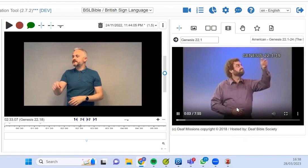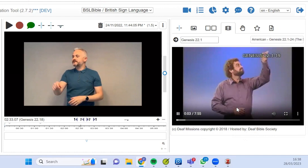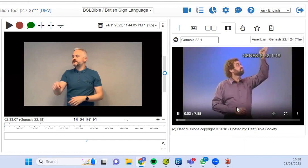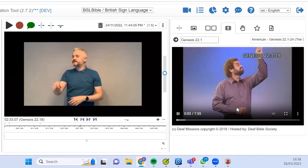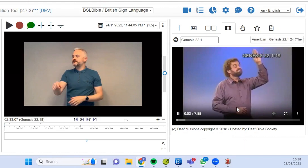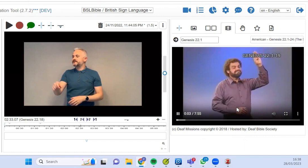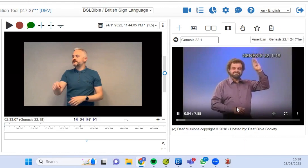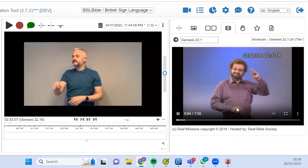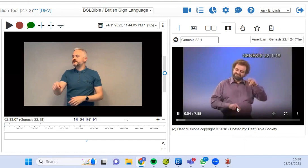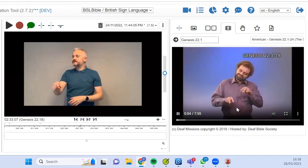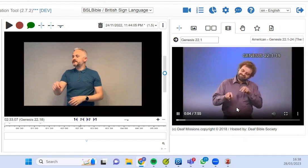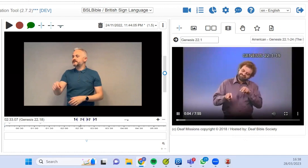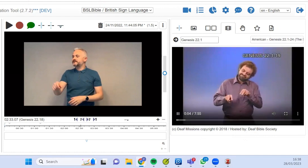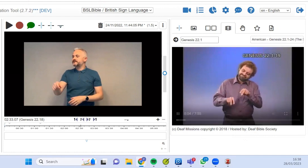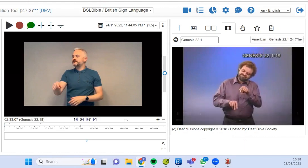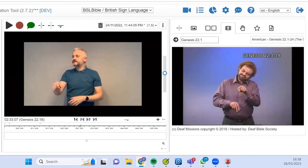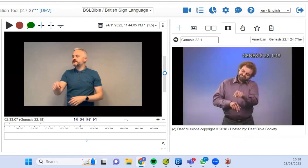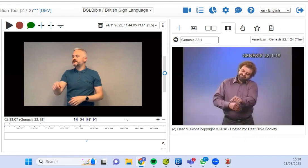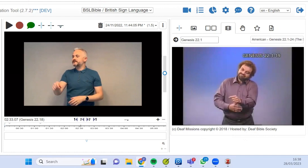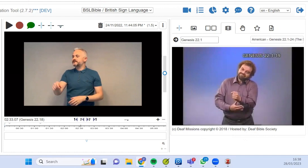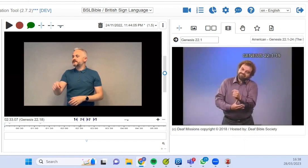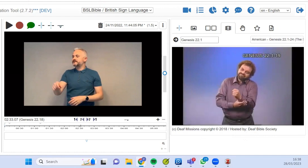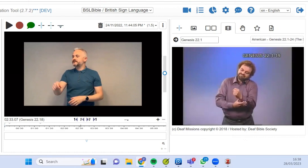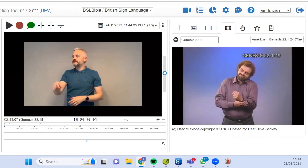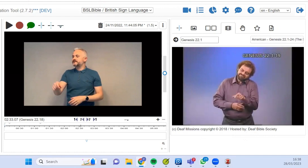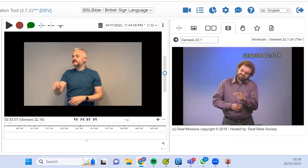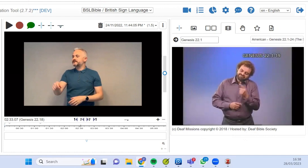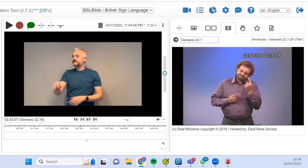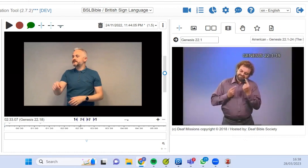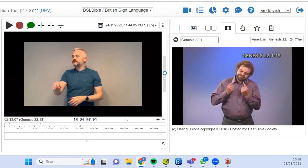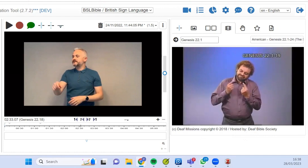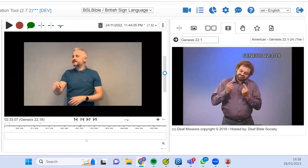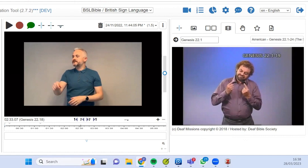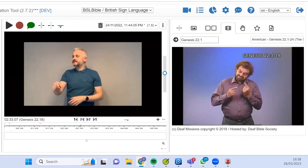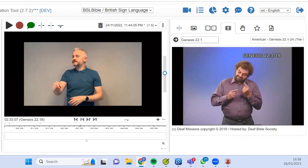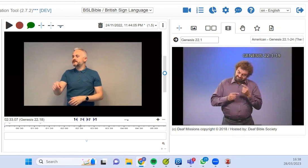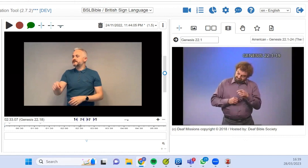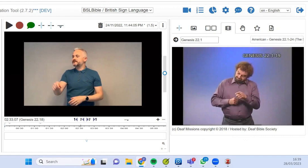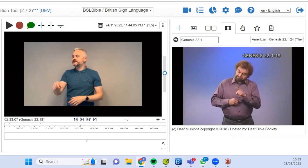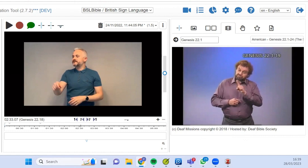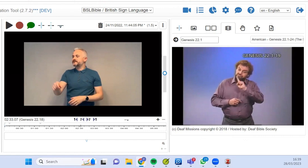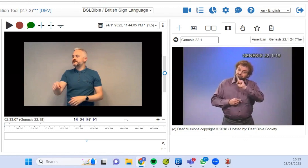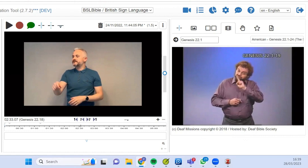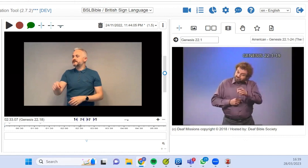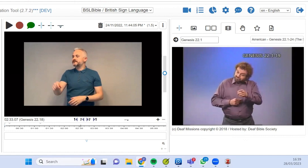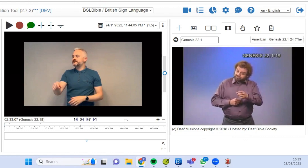sometime later, God looked at Abraham there, he's going to test him